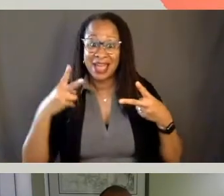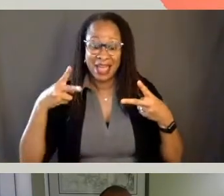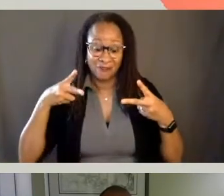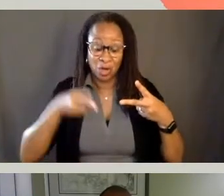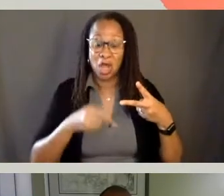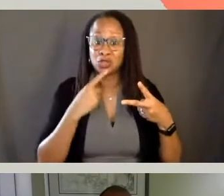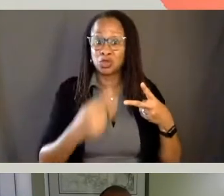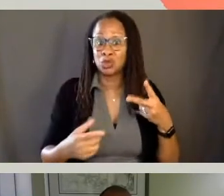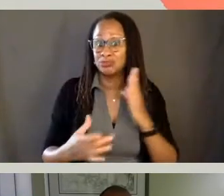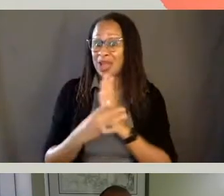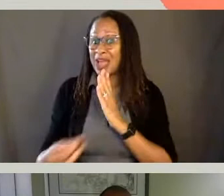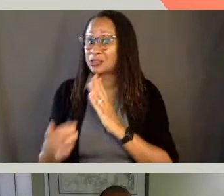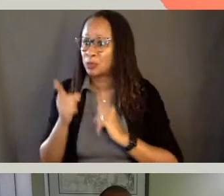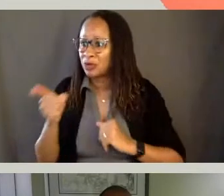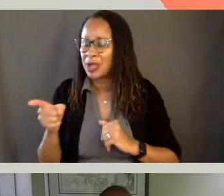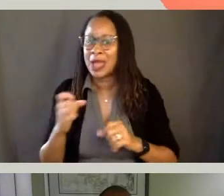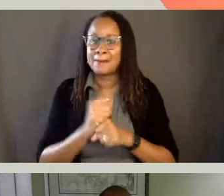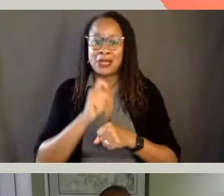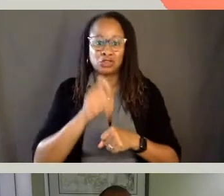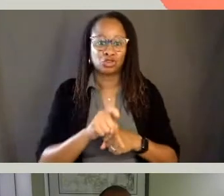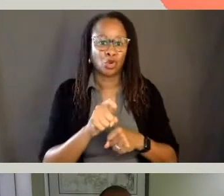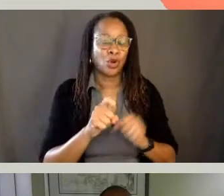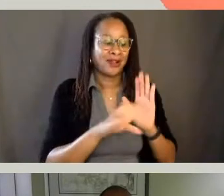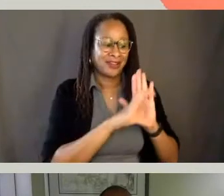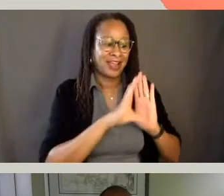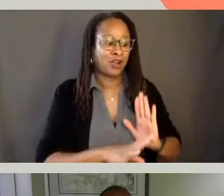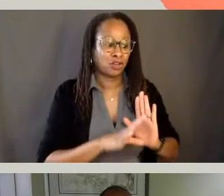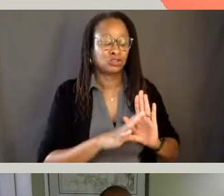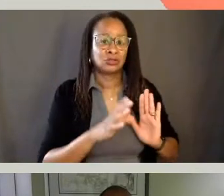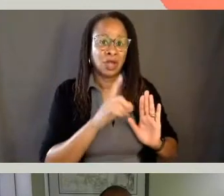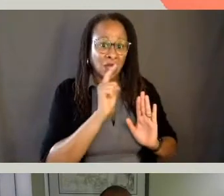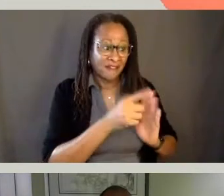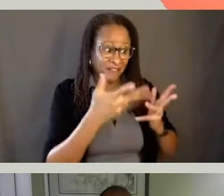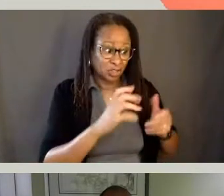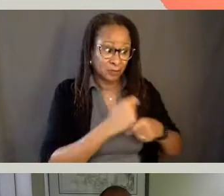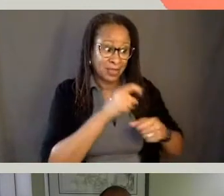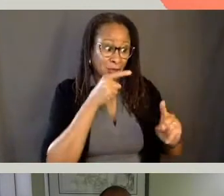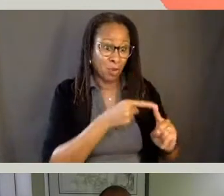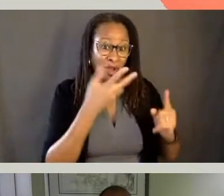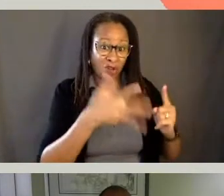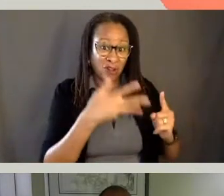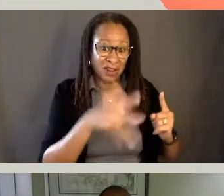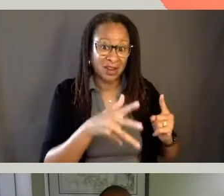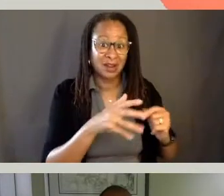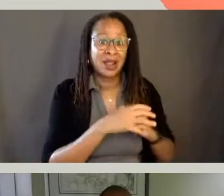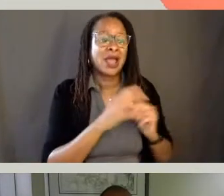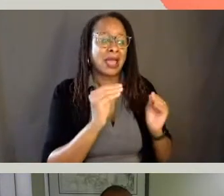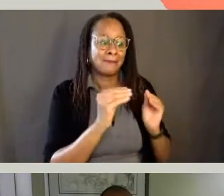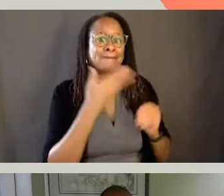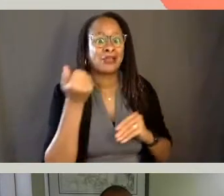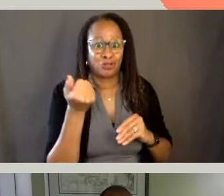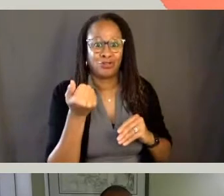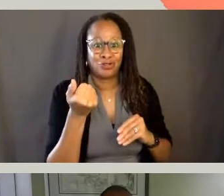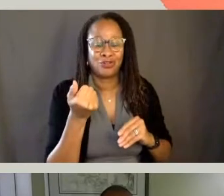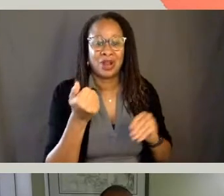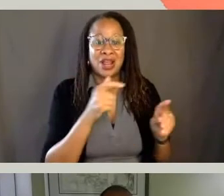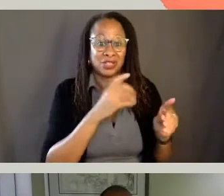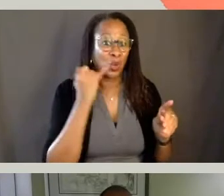let's first make sure that our characters haven't made the same point already and probably more charismatically and more organically.